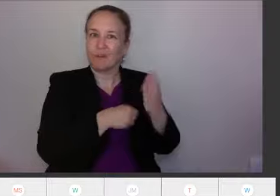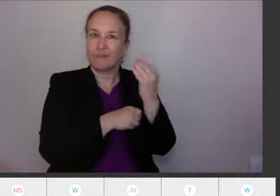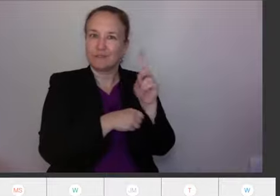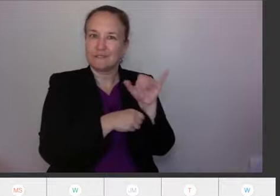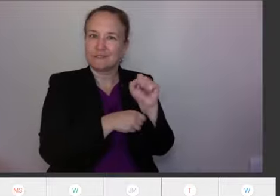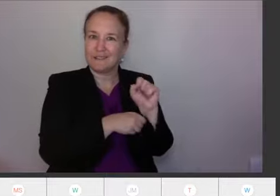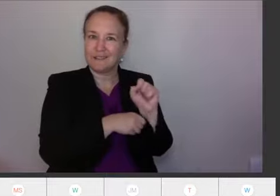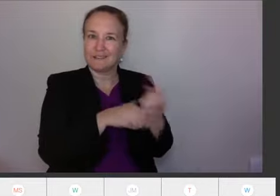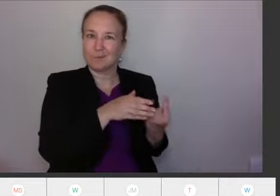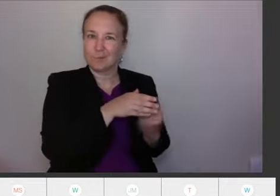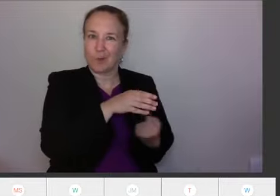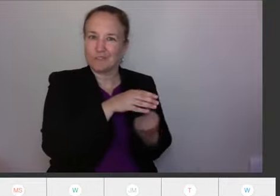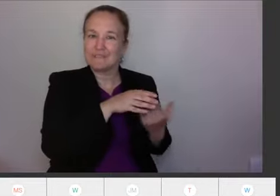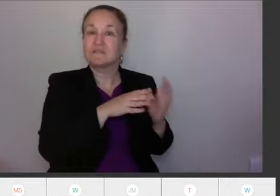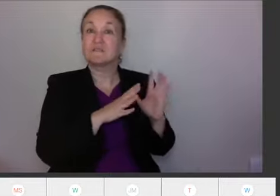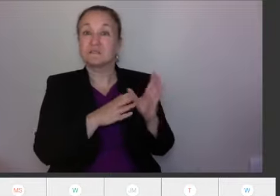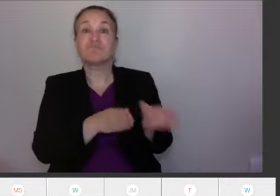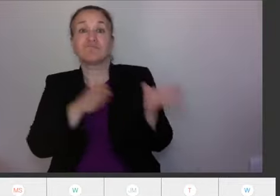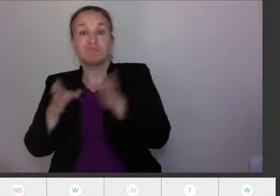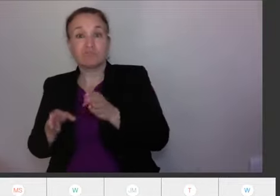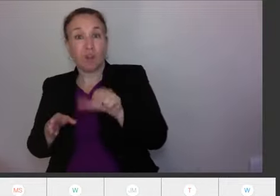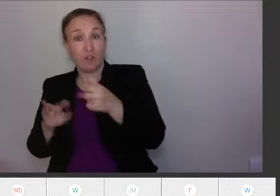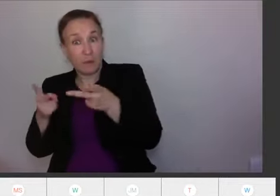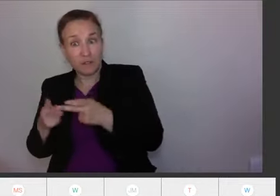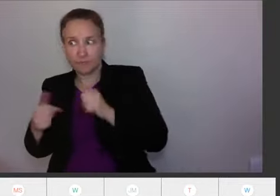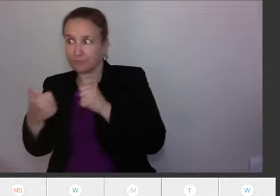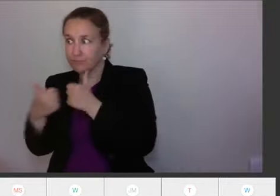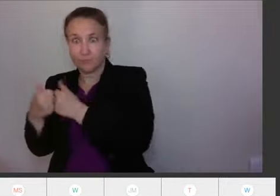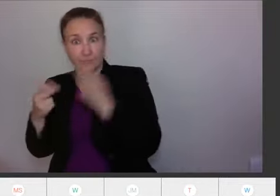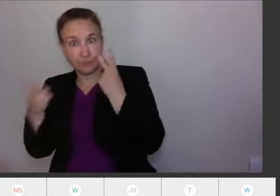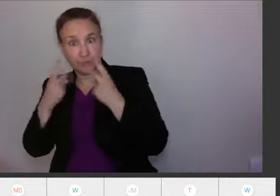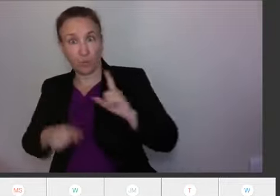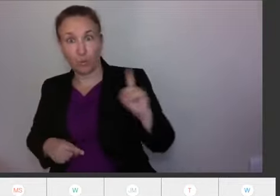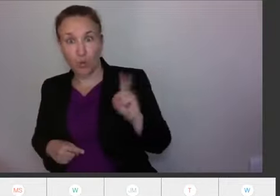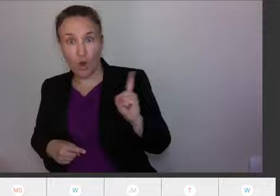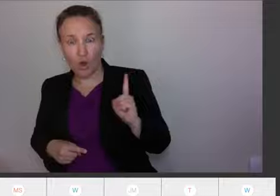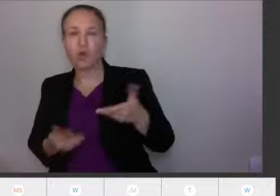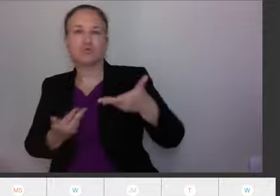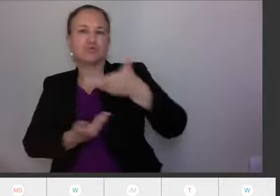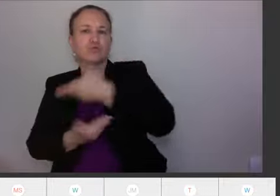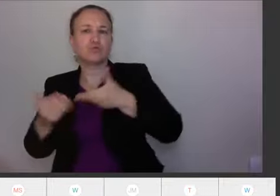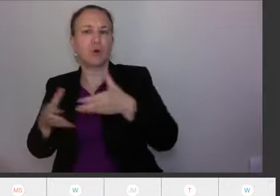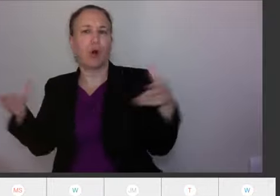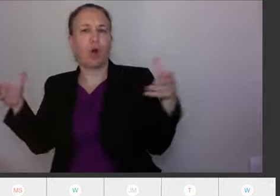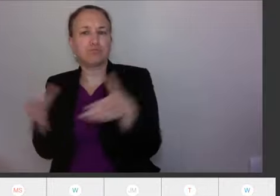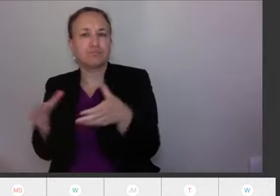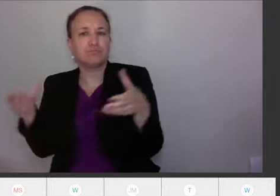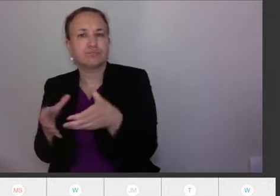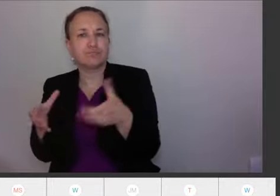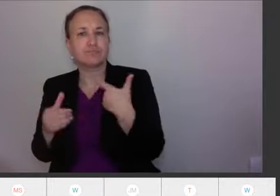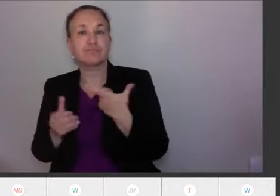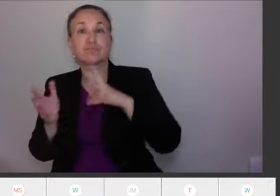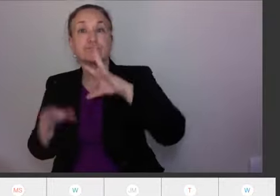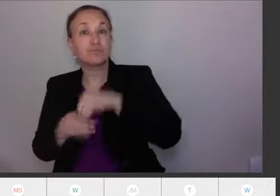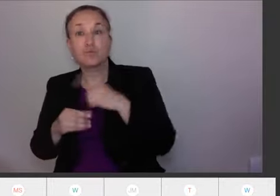the other place we're really seeing challenges are with social gatherings this include par includes parties that have been both